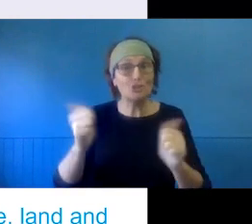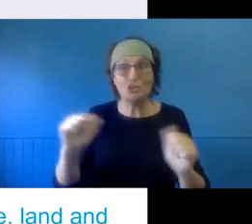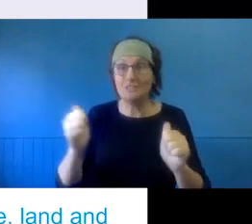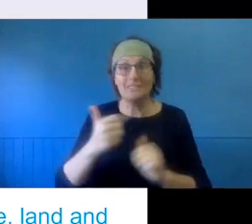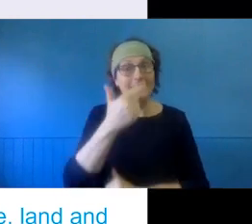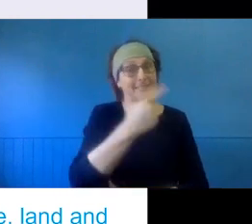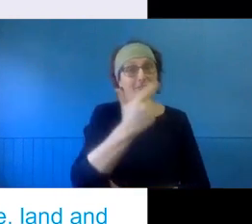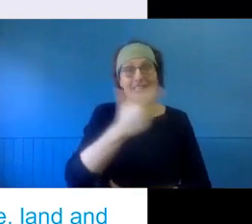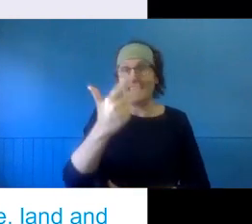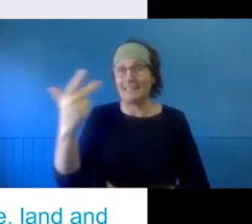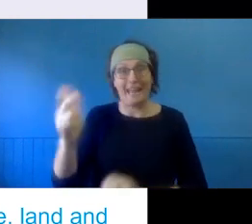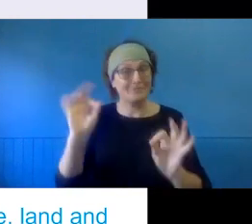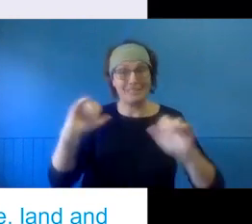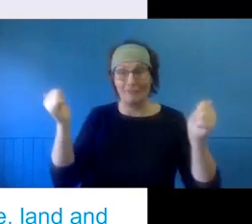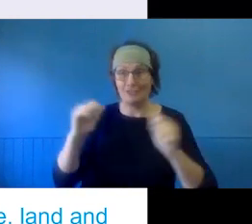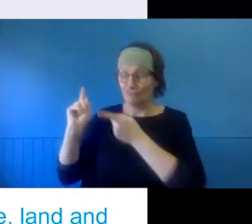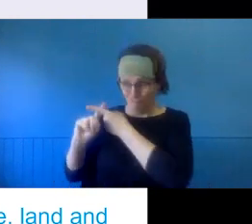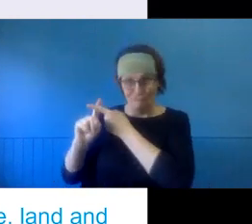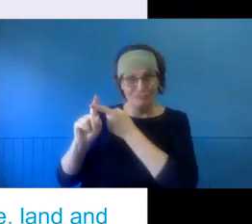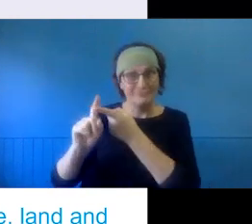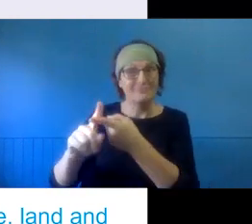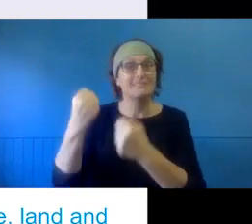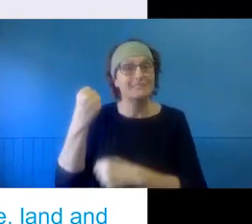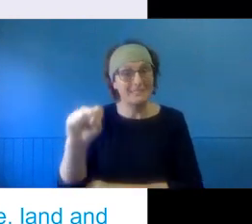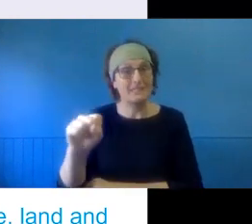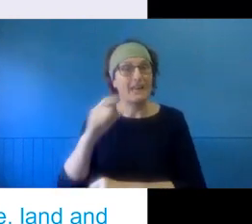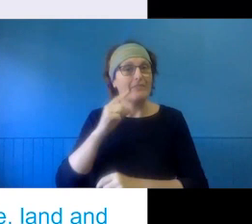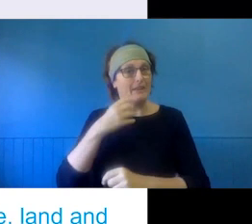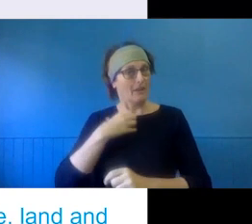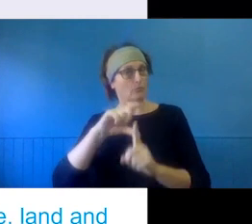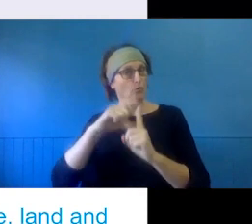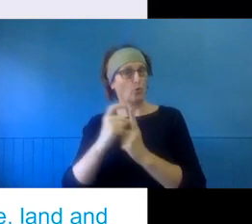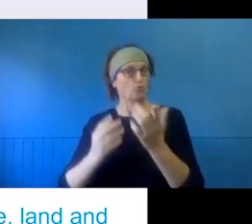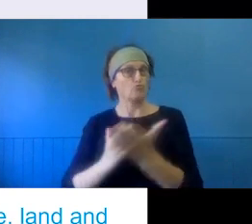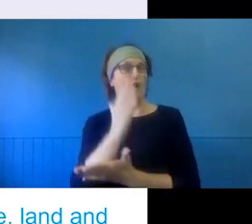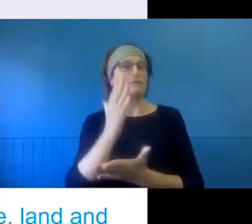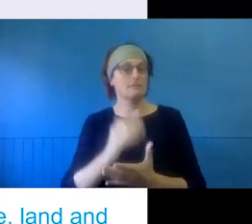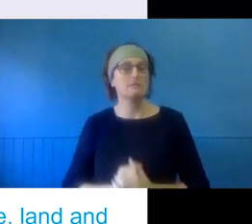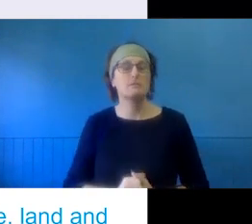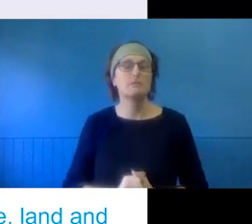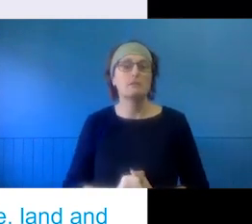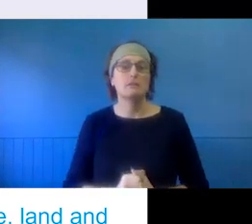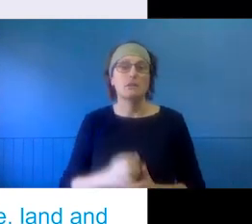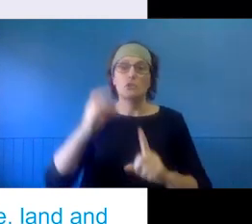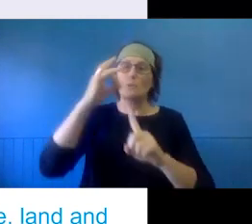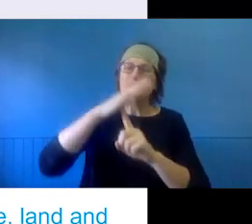1778. It is very, very important to Indigenous people because it is